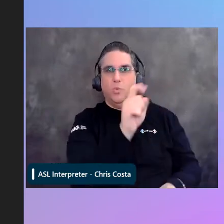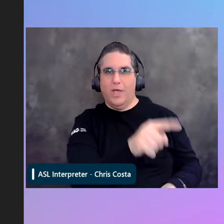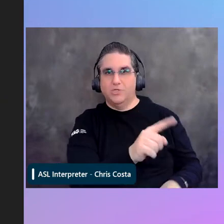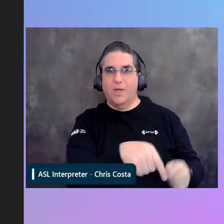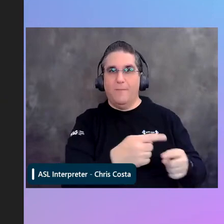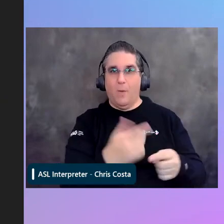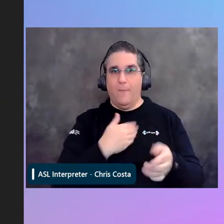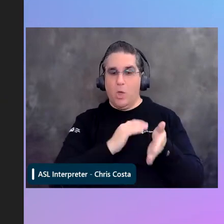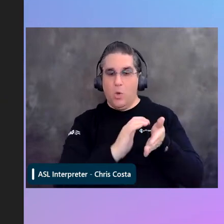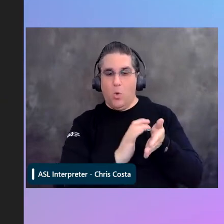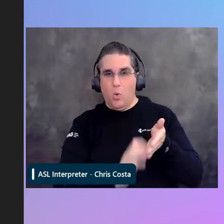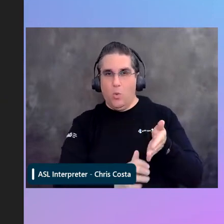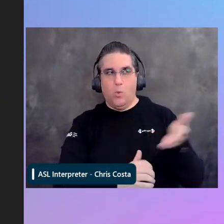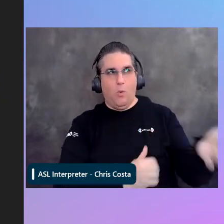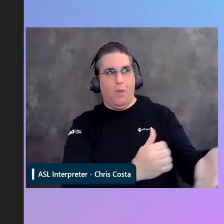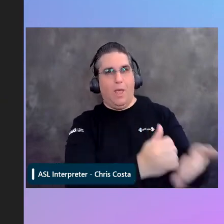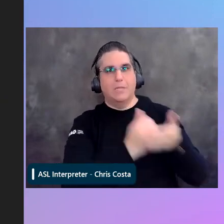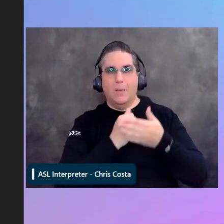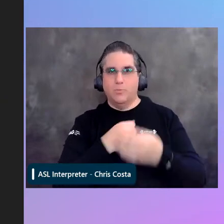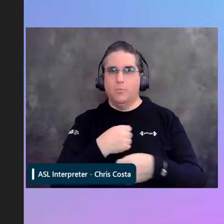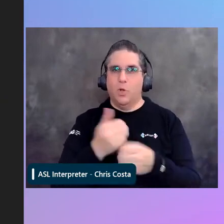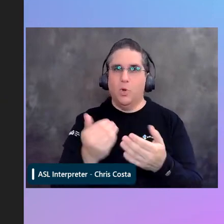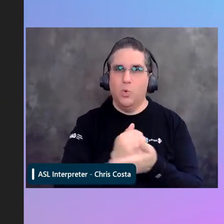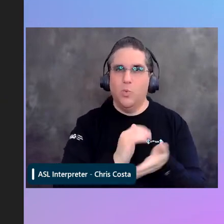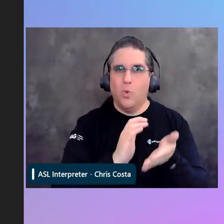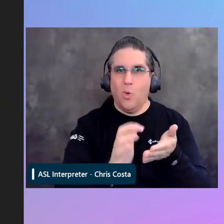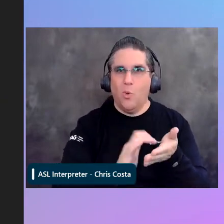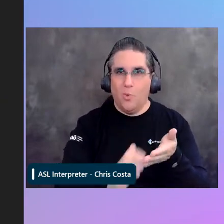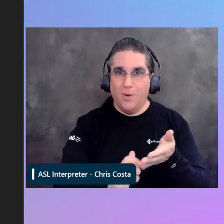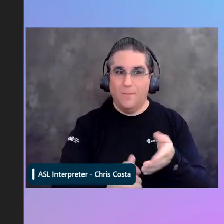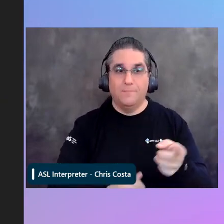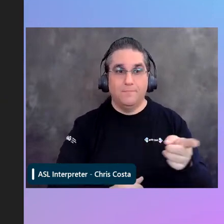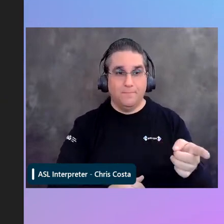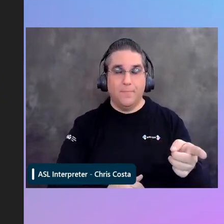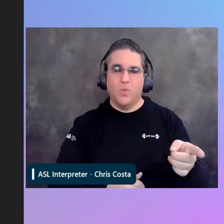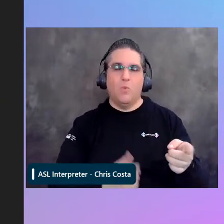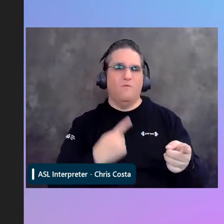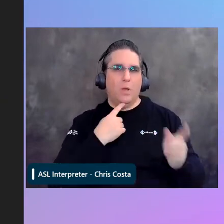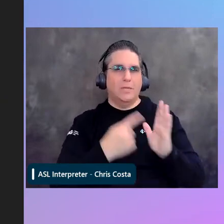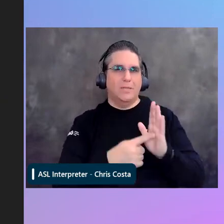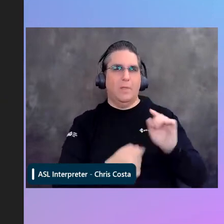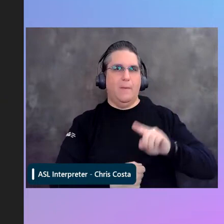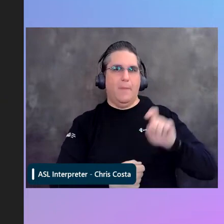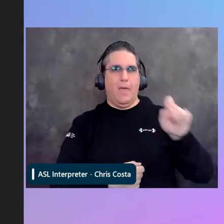code. In this example, we will ask GitHub Copilot chat to use